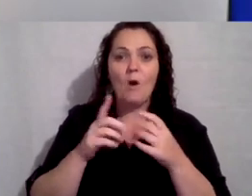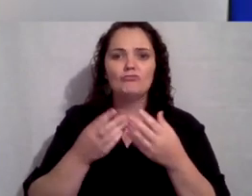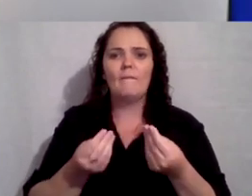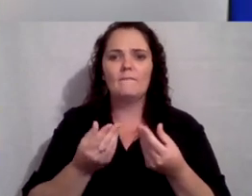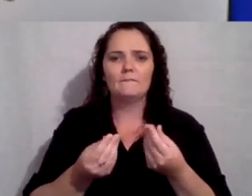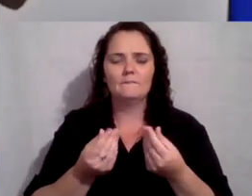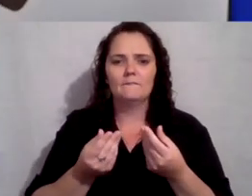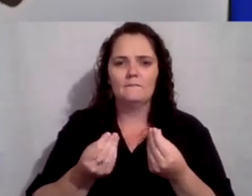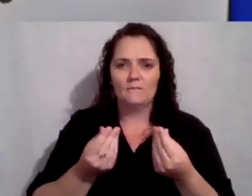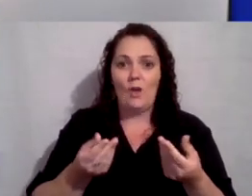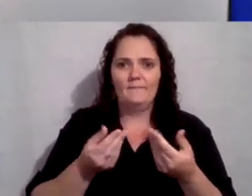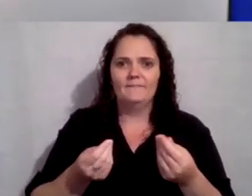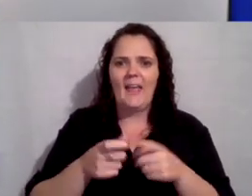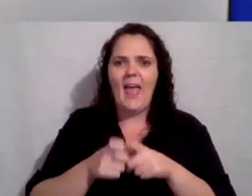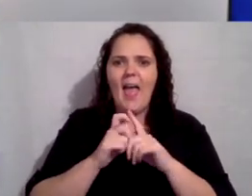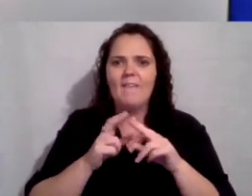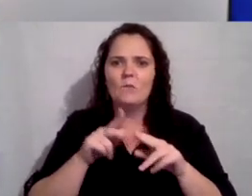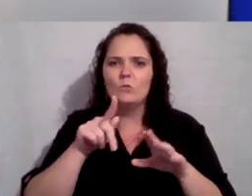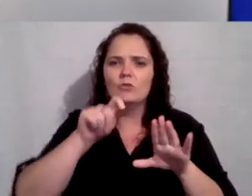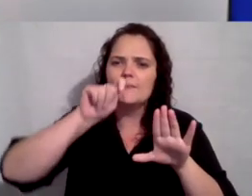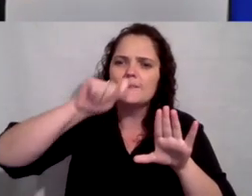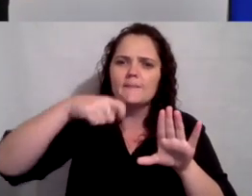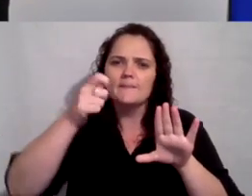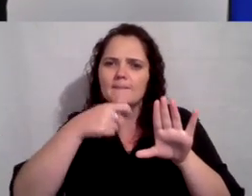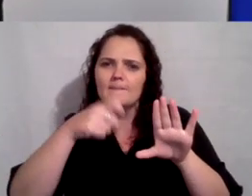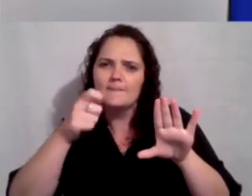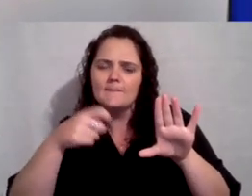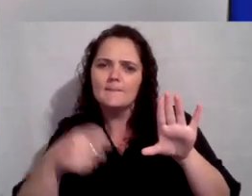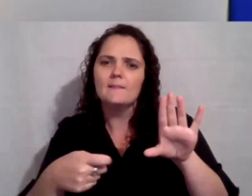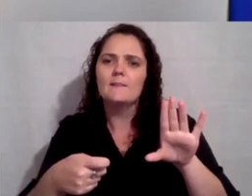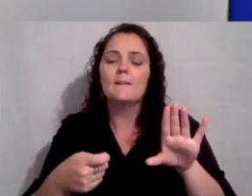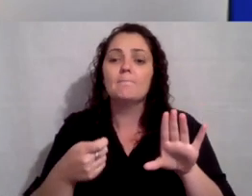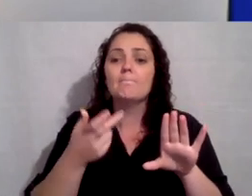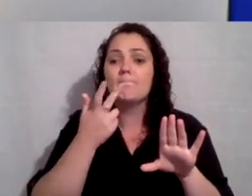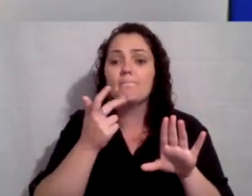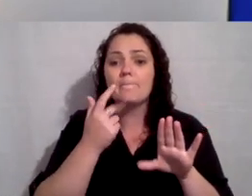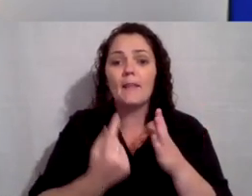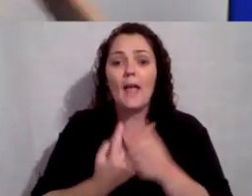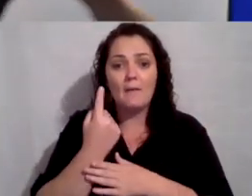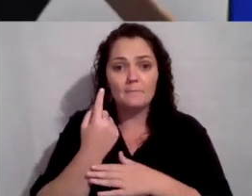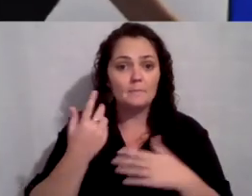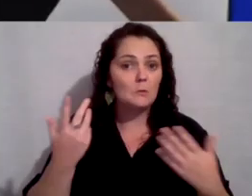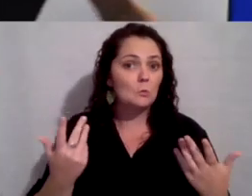soft and it'll be hard for you to get in there and make sharp cuts with your eraser. So what you want to do if that happens is